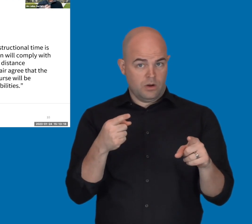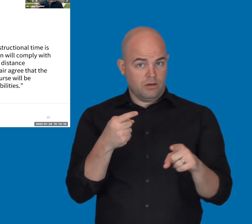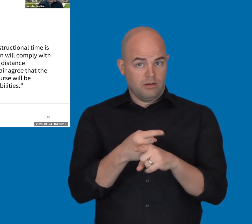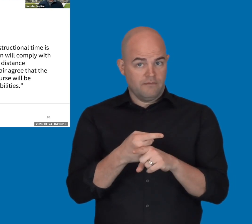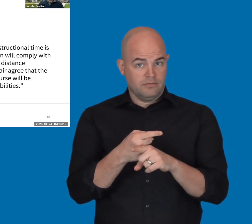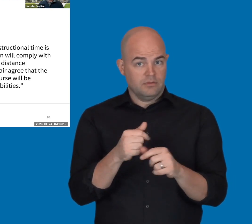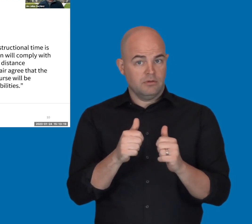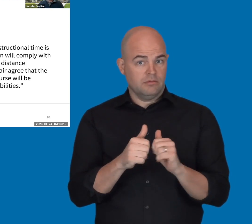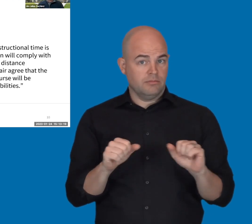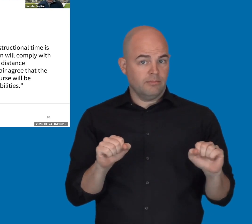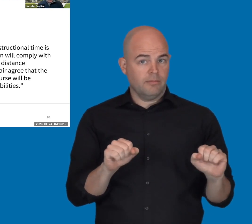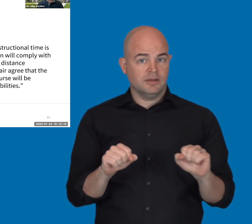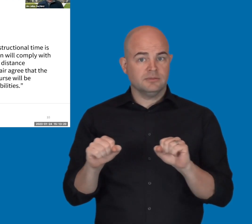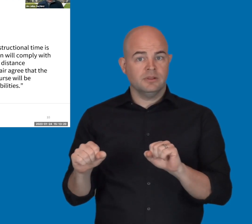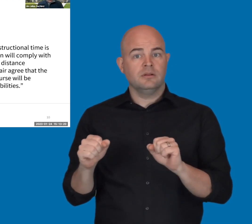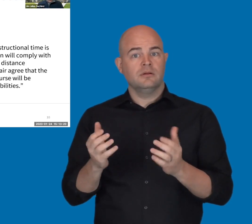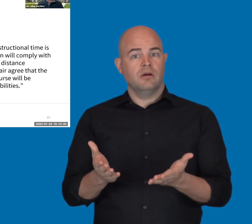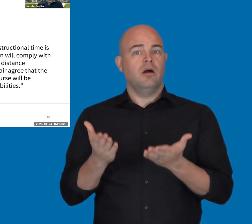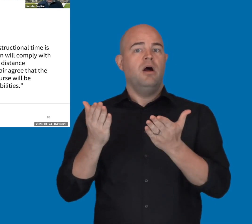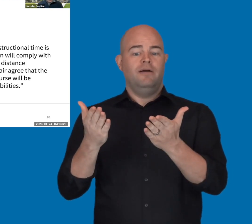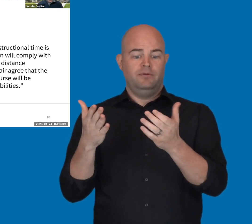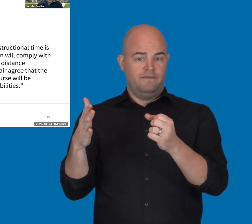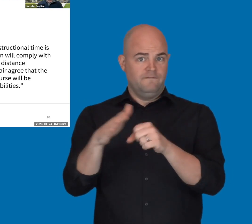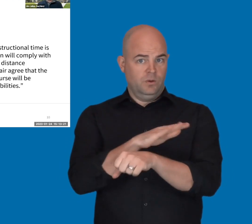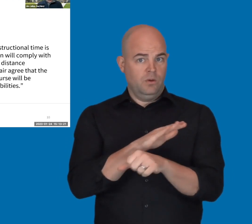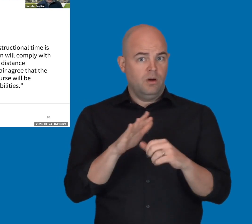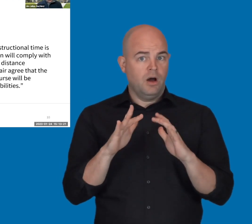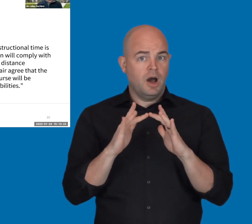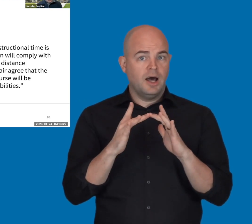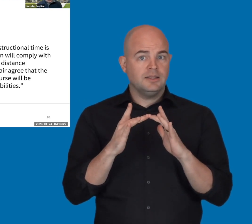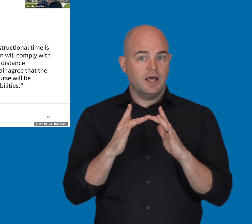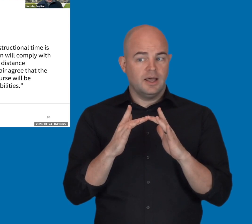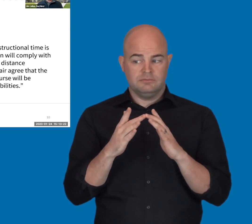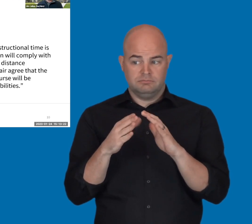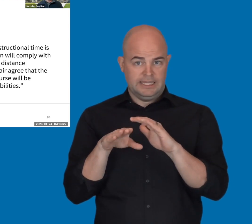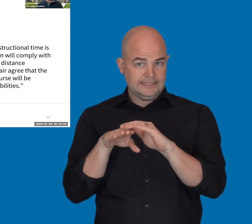on distance education looks like. Well, first and foremost it's